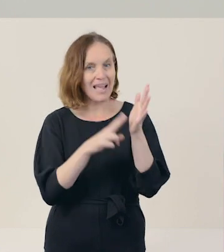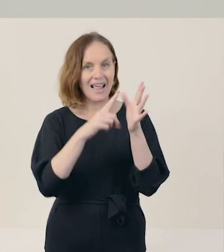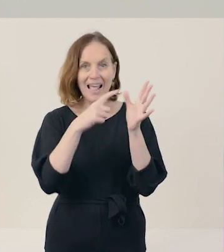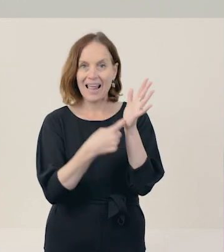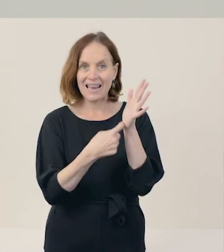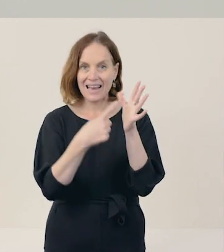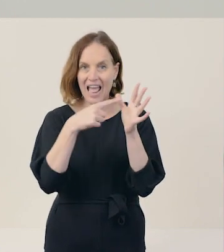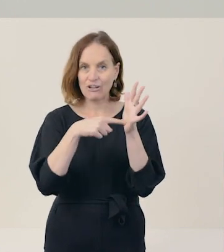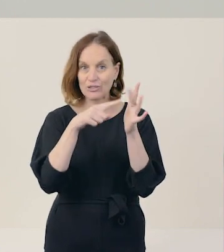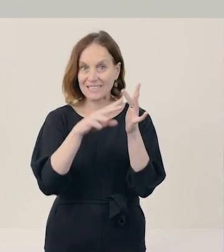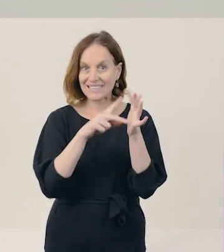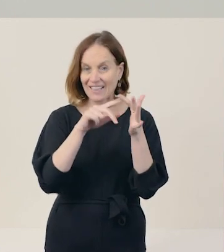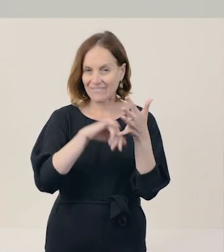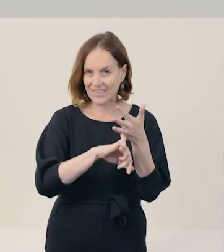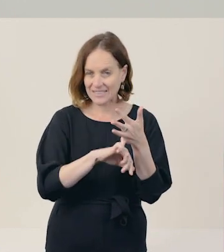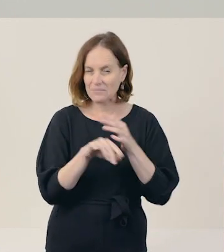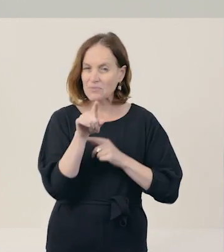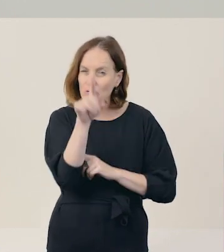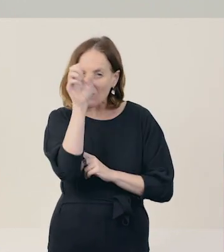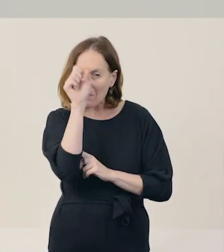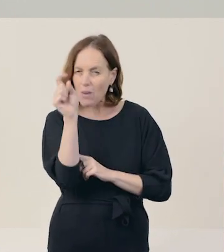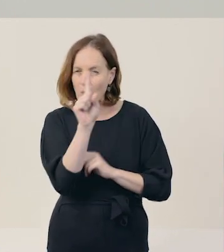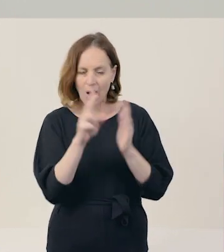But first, do you remember what a narrative is?